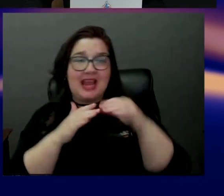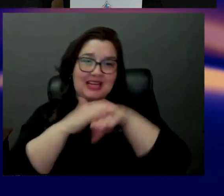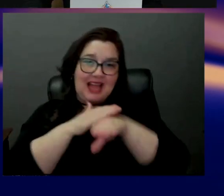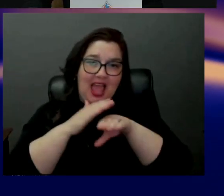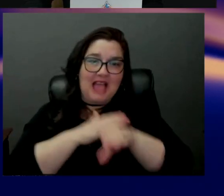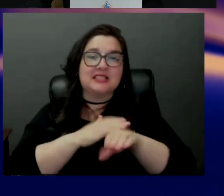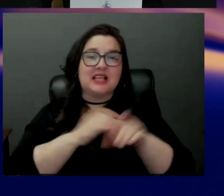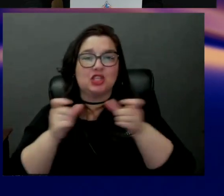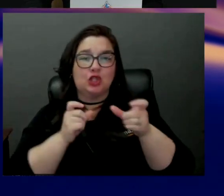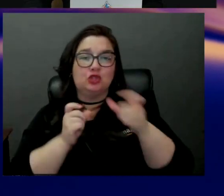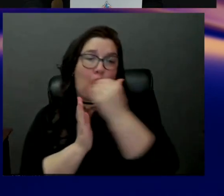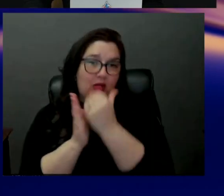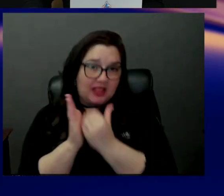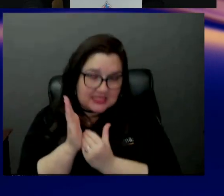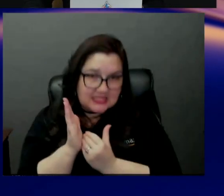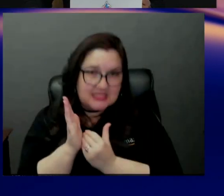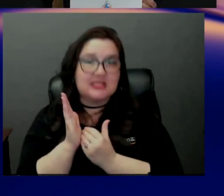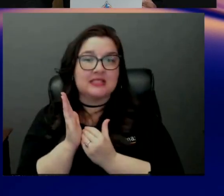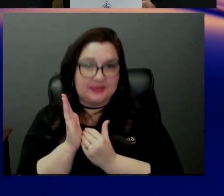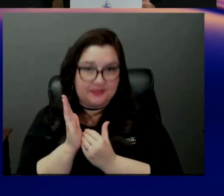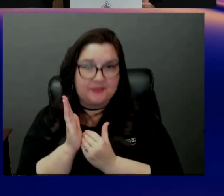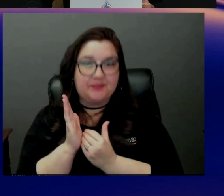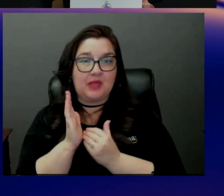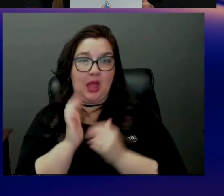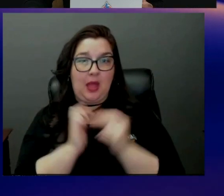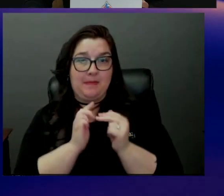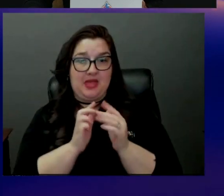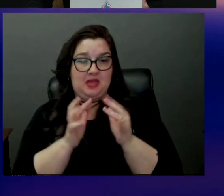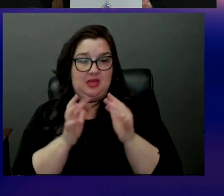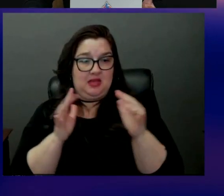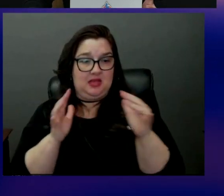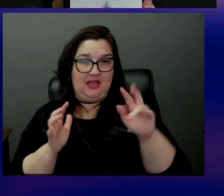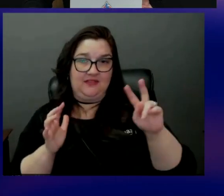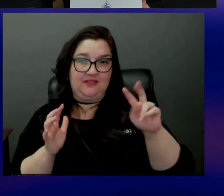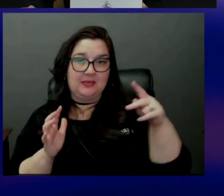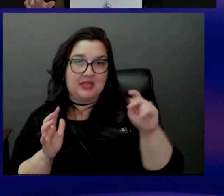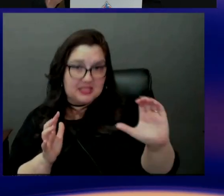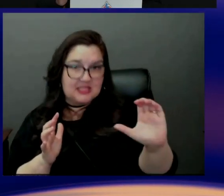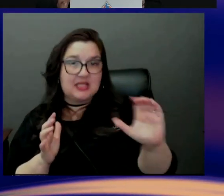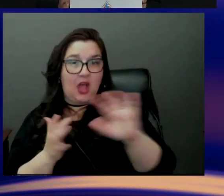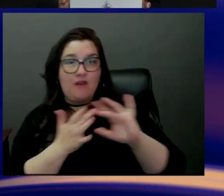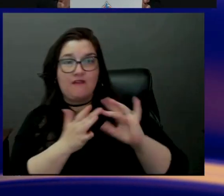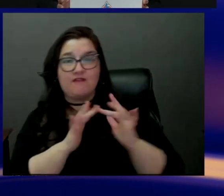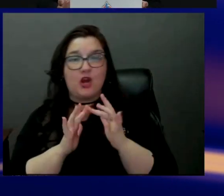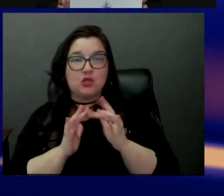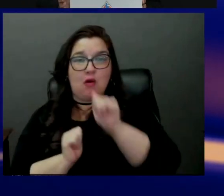We built out an Amazon VPC, a virtual private to cloud. So your virtual cloud,